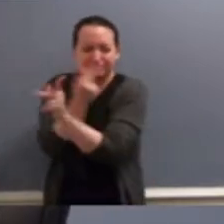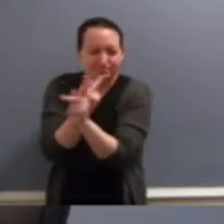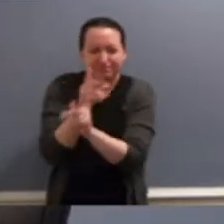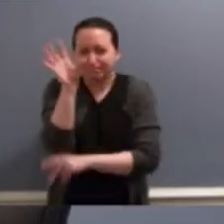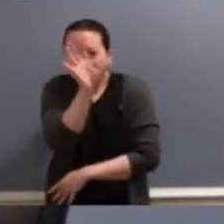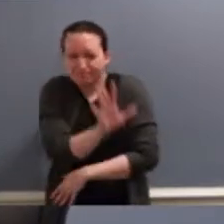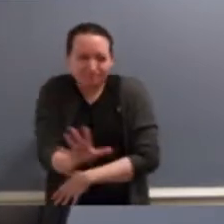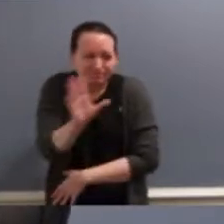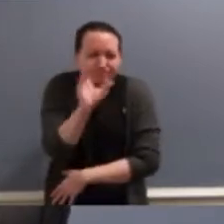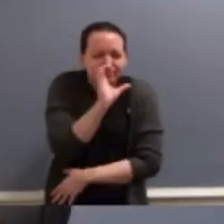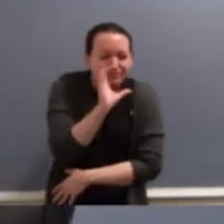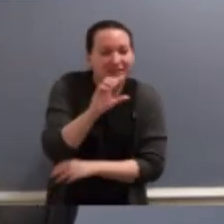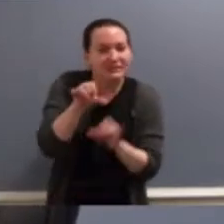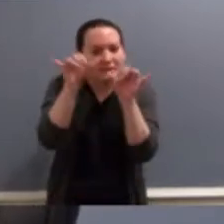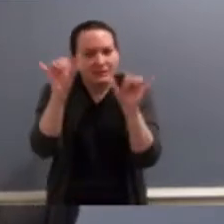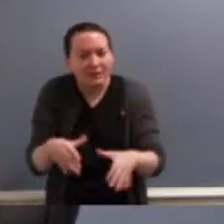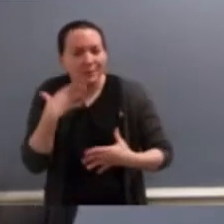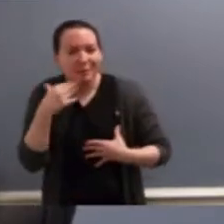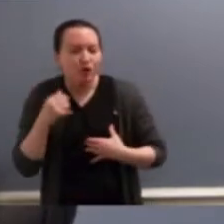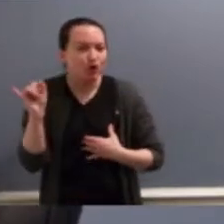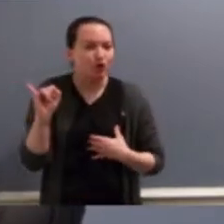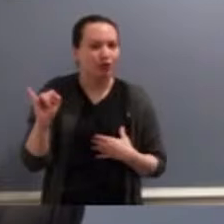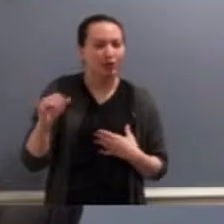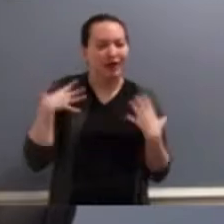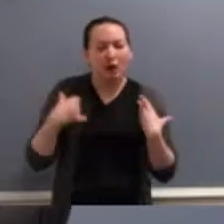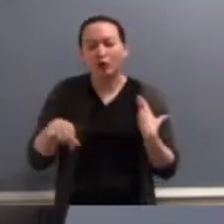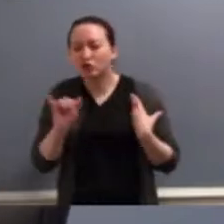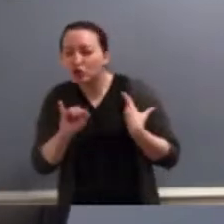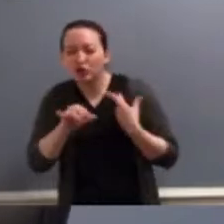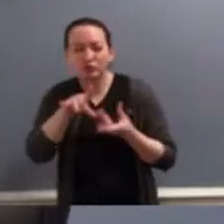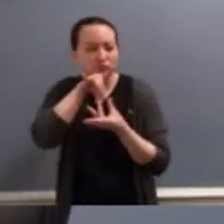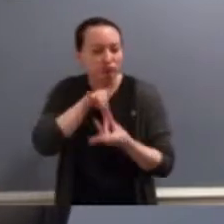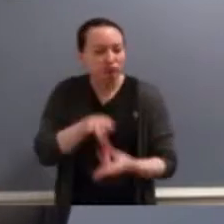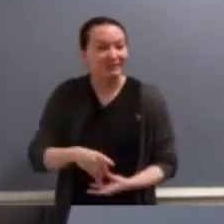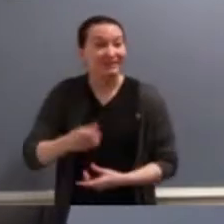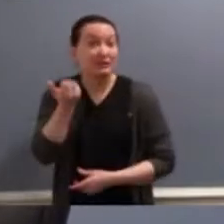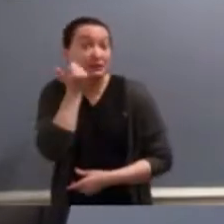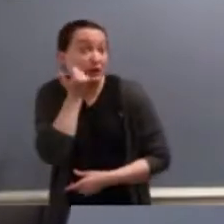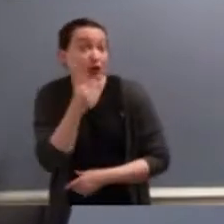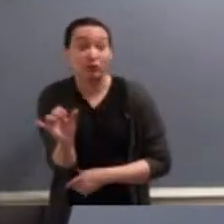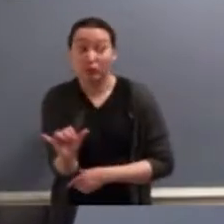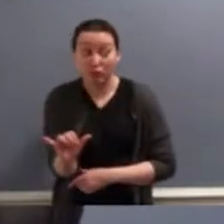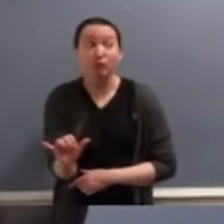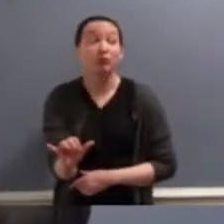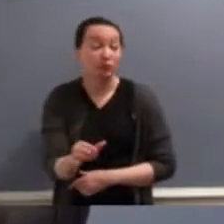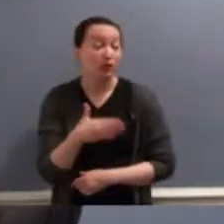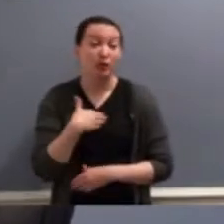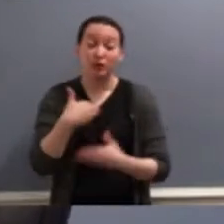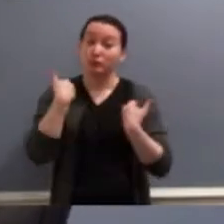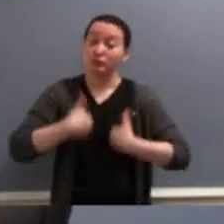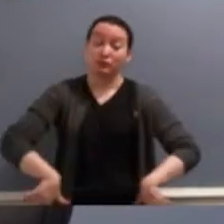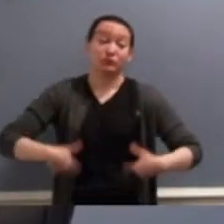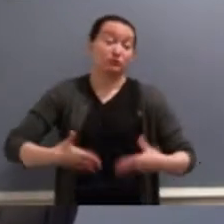system a better health system and as it relates to dental also and so I want to thank our staff for